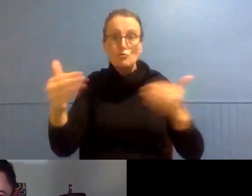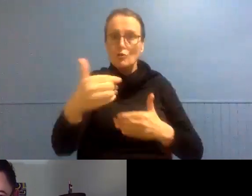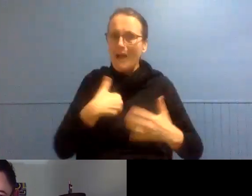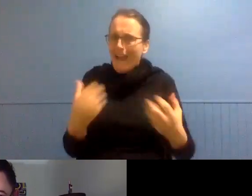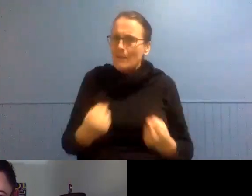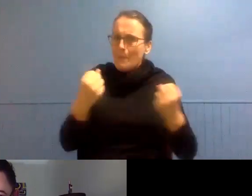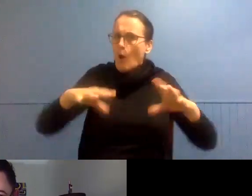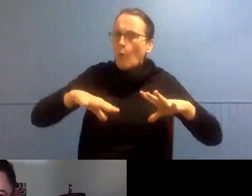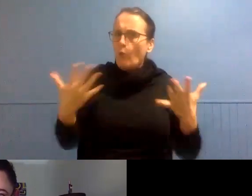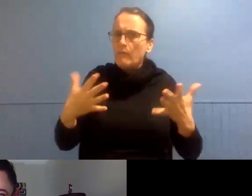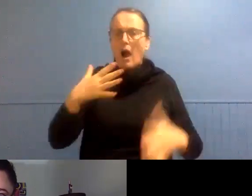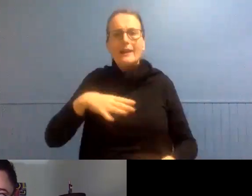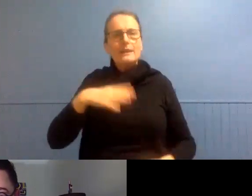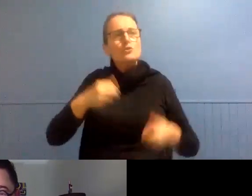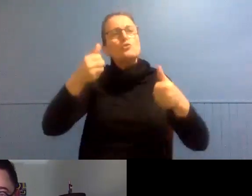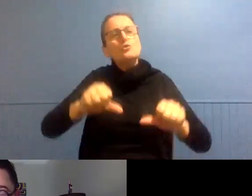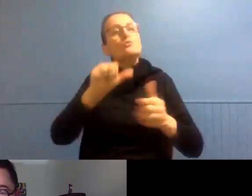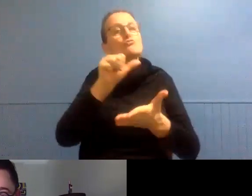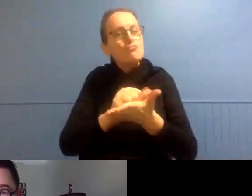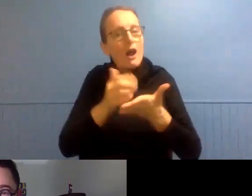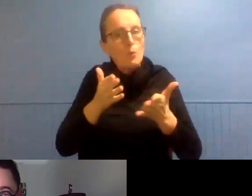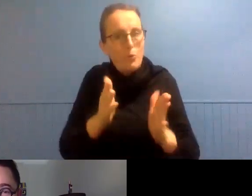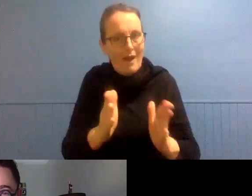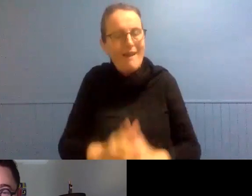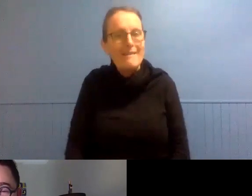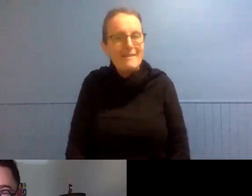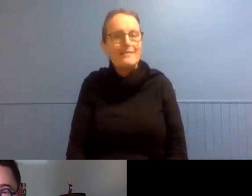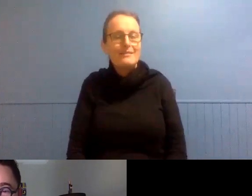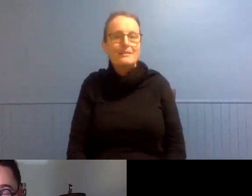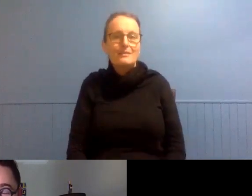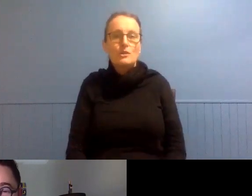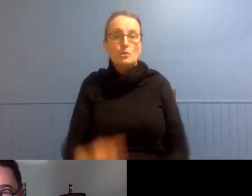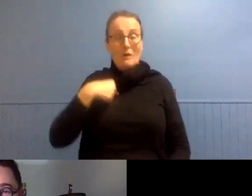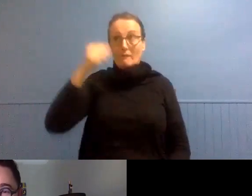and I need to use that responsibly. So how, my own awareness of it, but